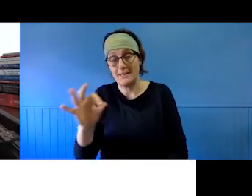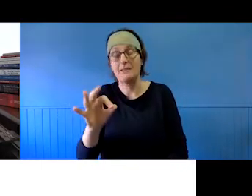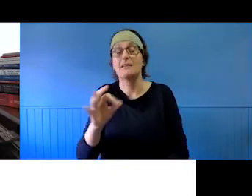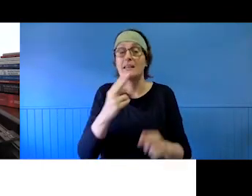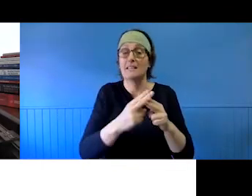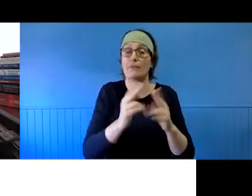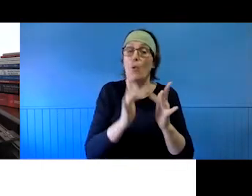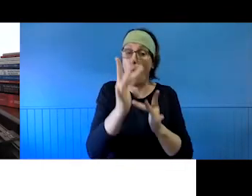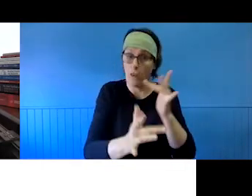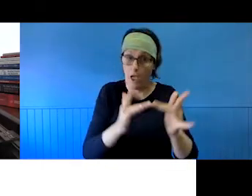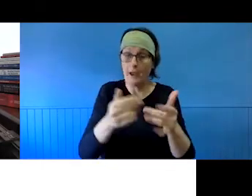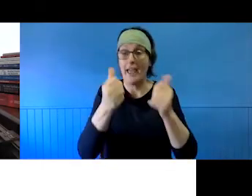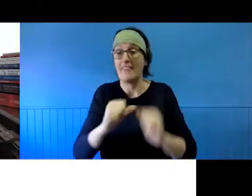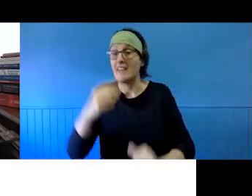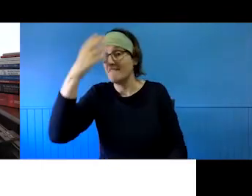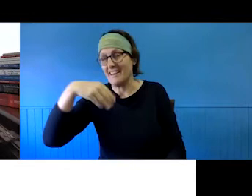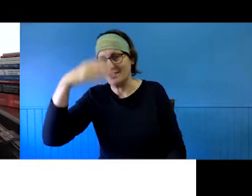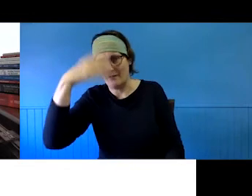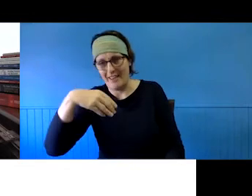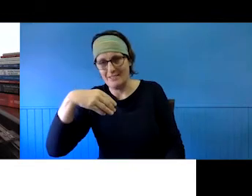Then of course we're familiar with traditional